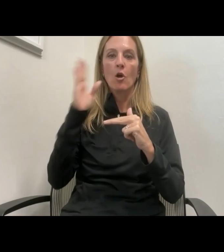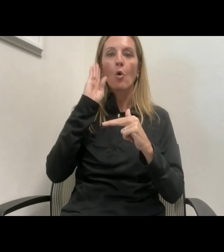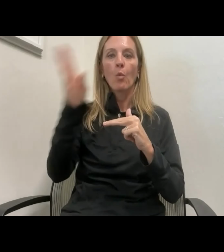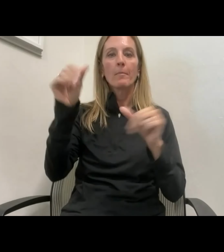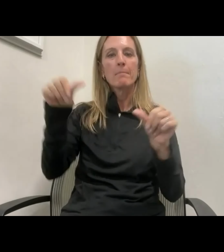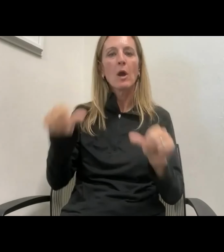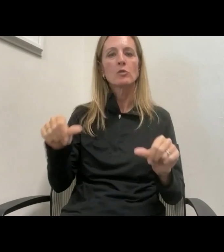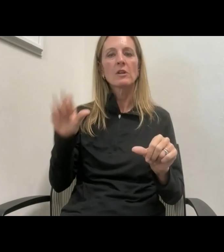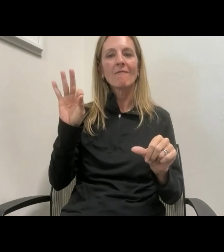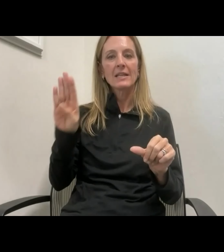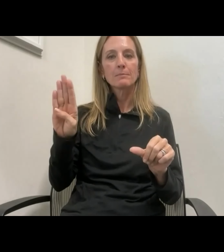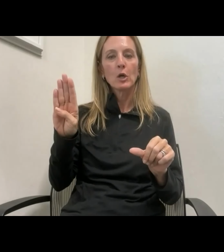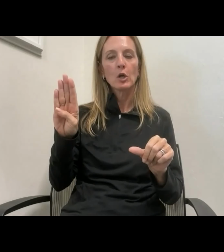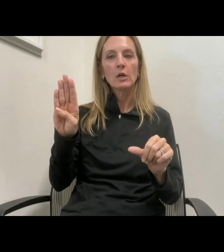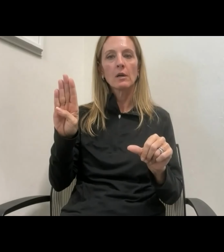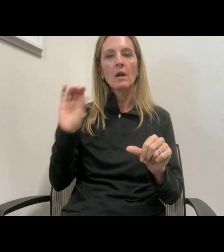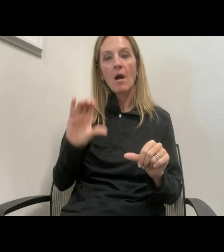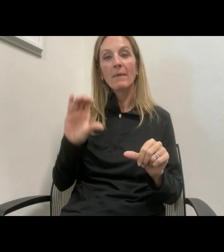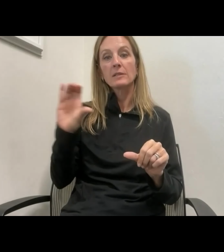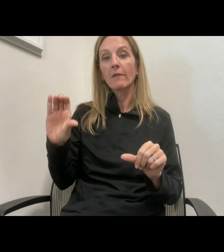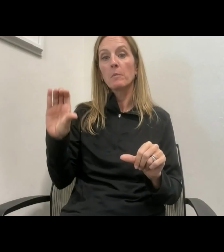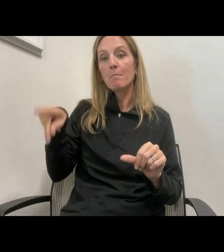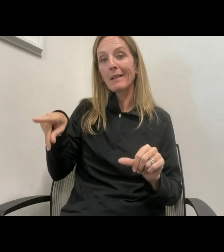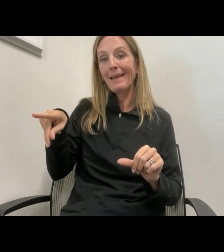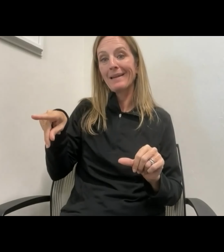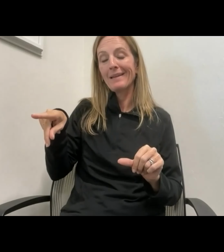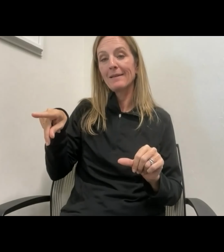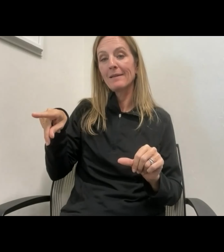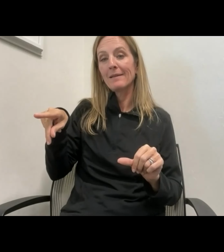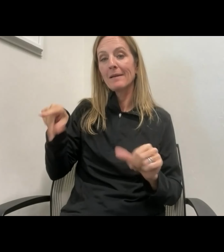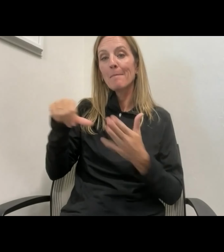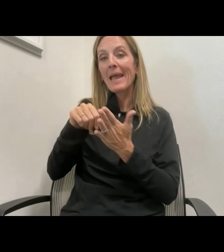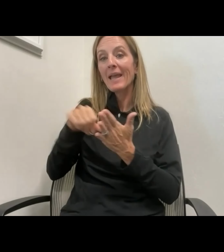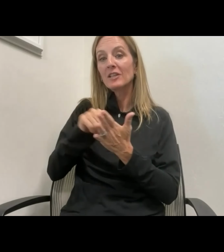Comprehensive Community Planning page and on the website.